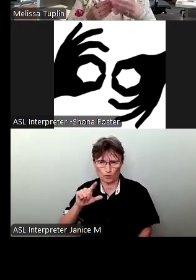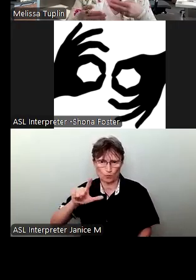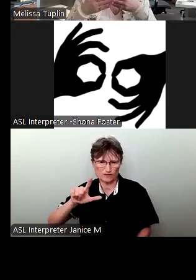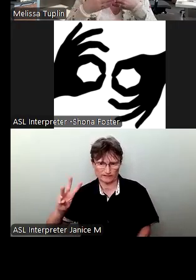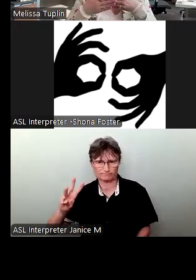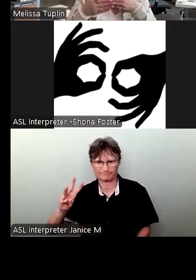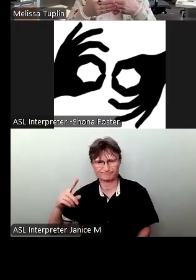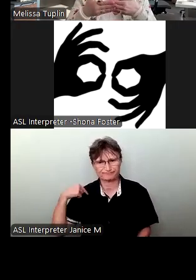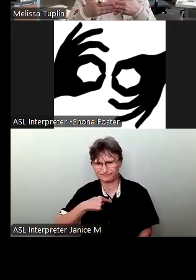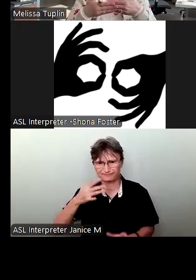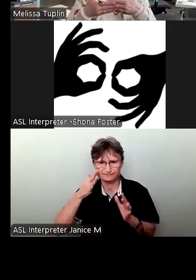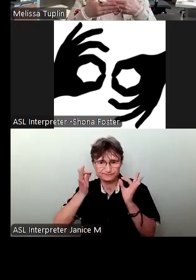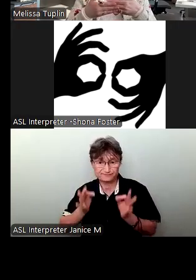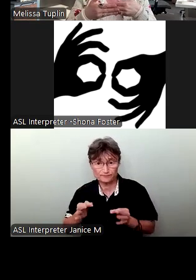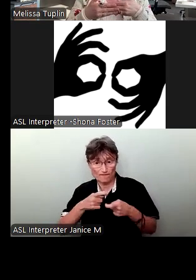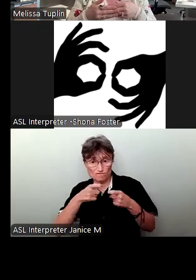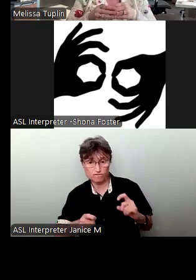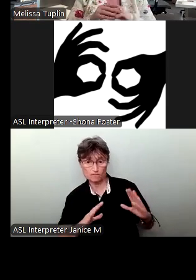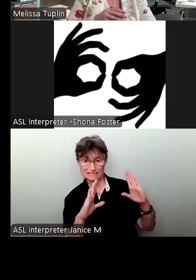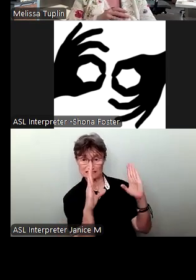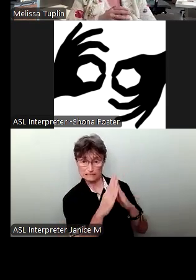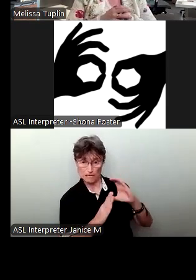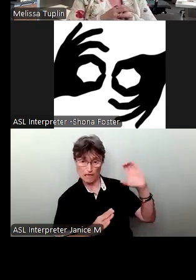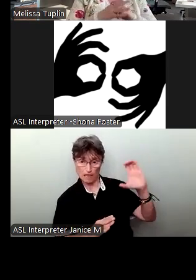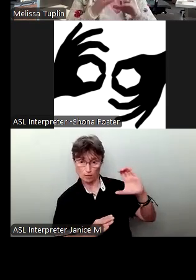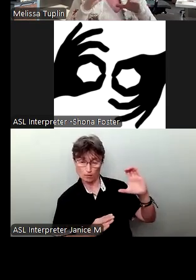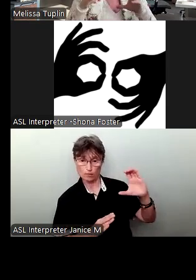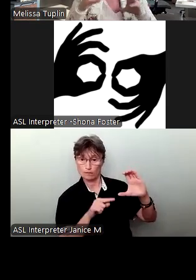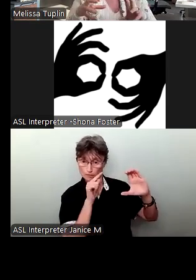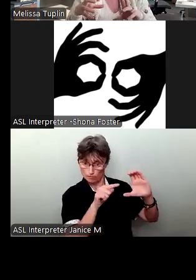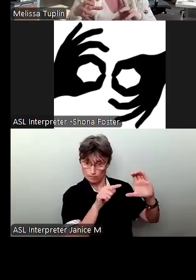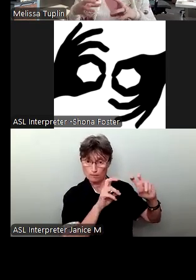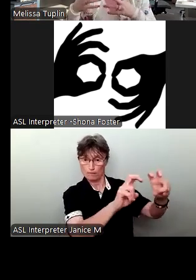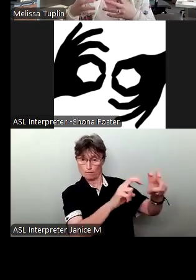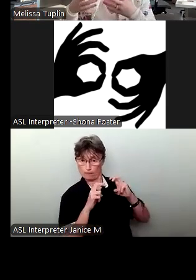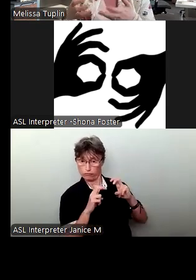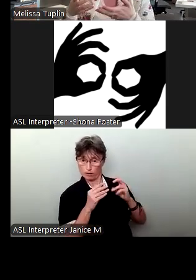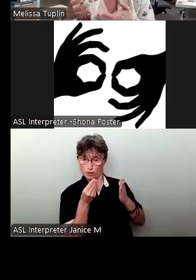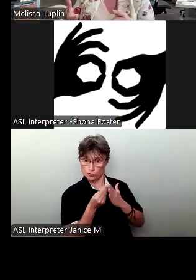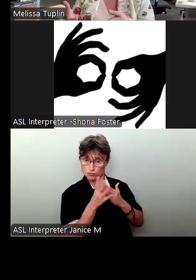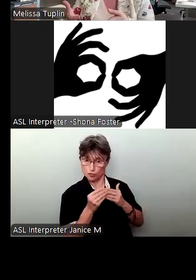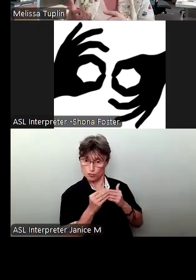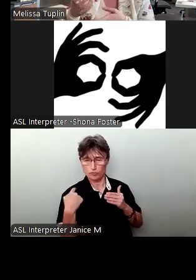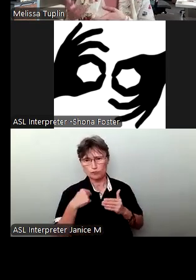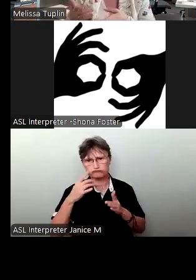four-year cycles directly with each other. So for this program, our decision to add a